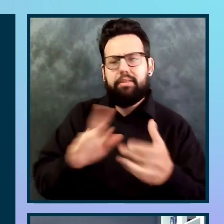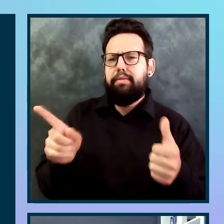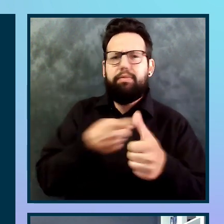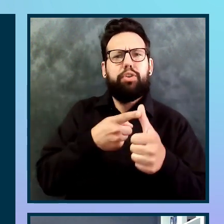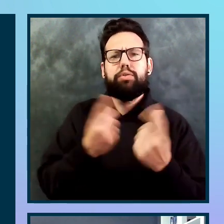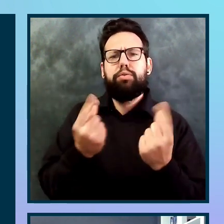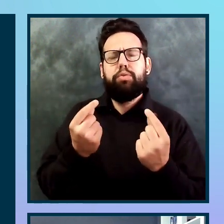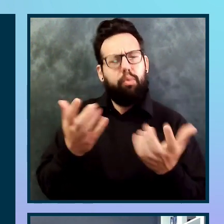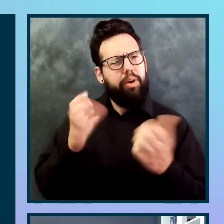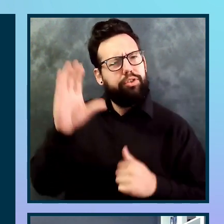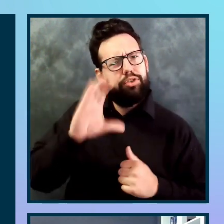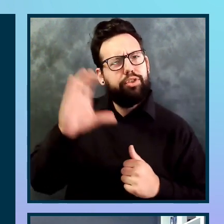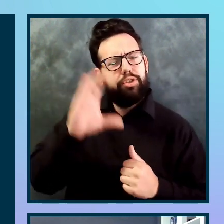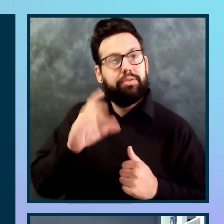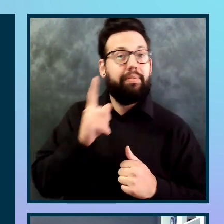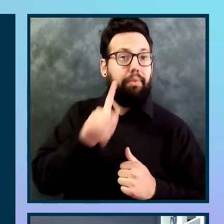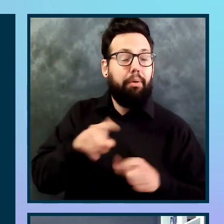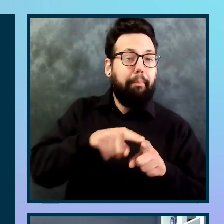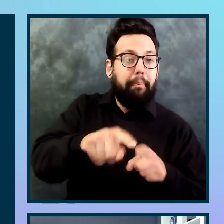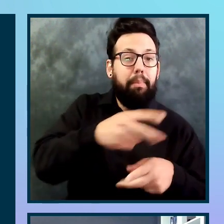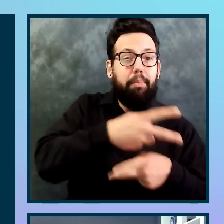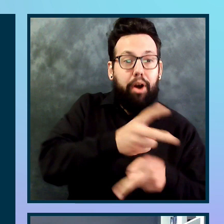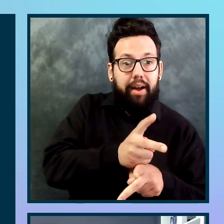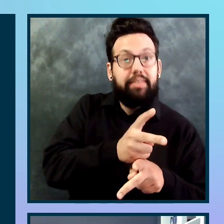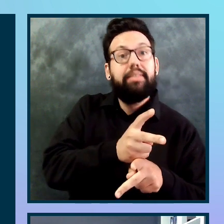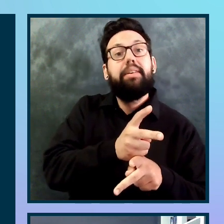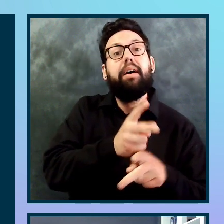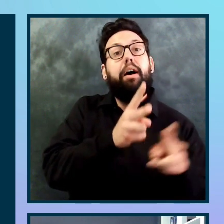Like I wanna search for a product. Then I wanna add it to my cart.